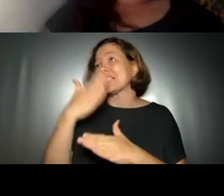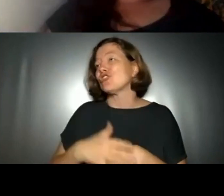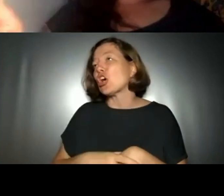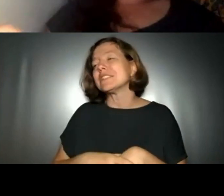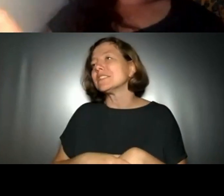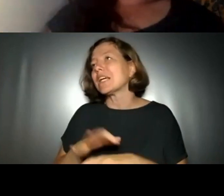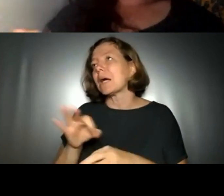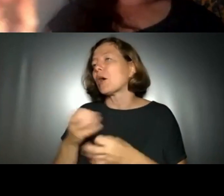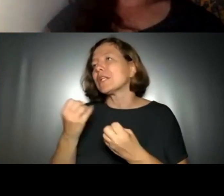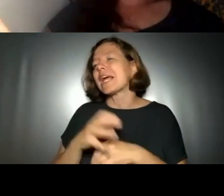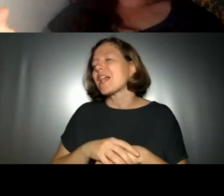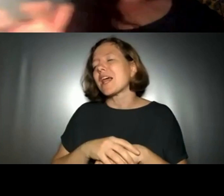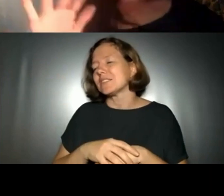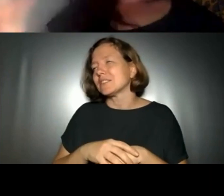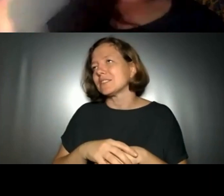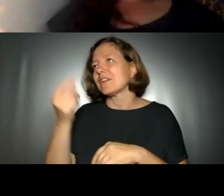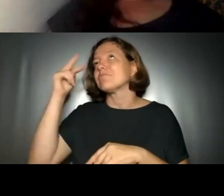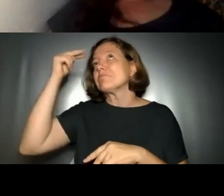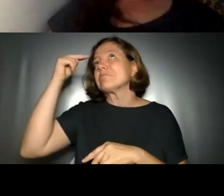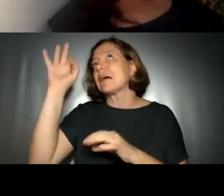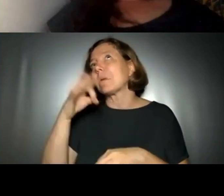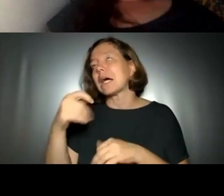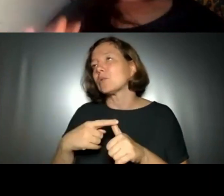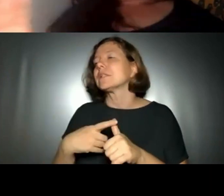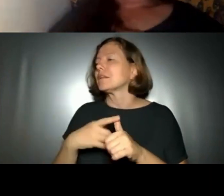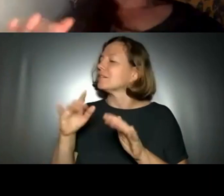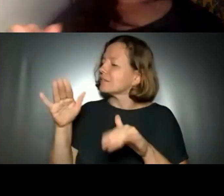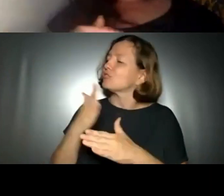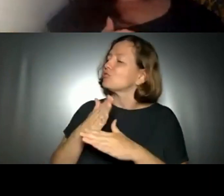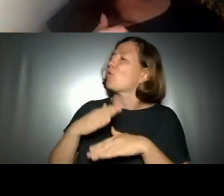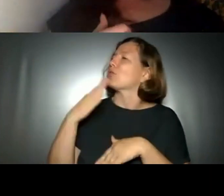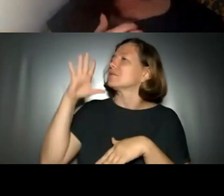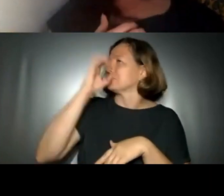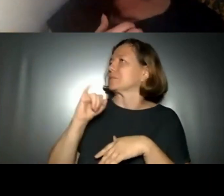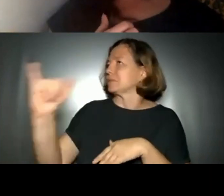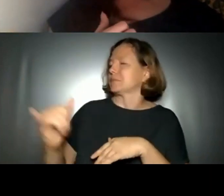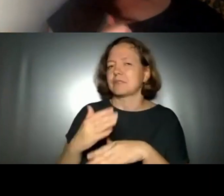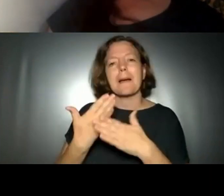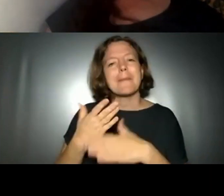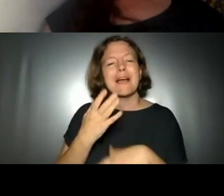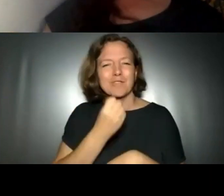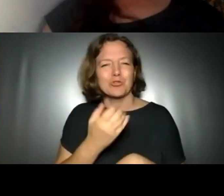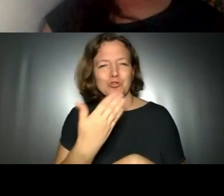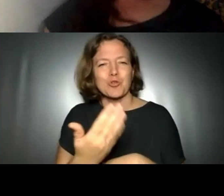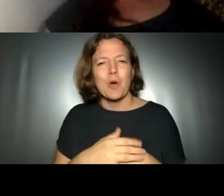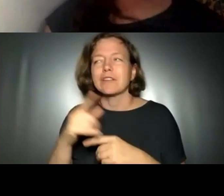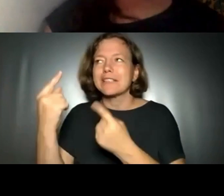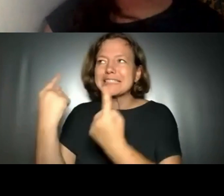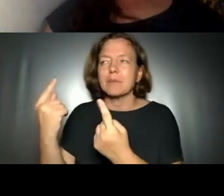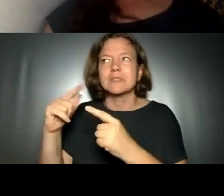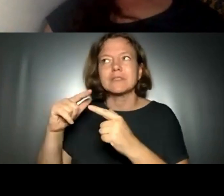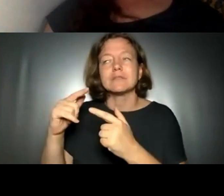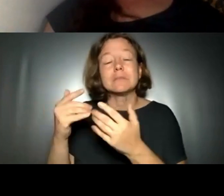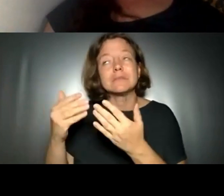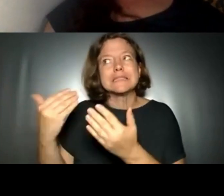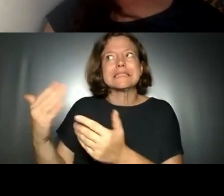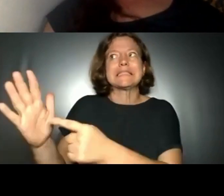Or you just need to reflect and understand." And that is kind of my wish. Do you want some more compliments, you two?